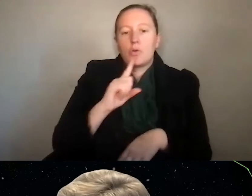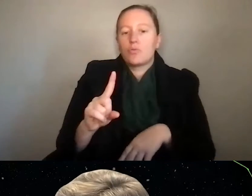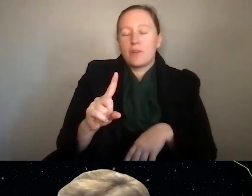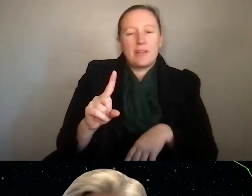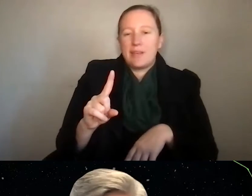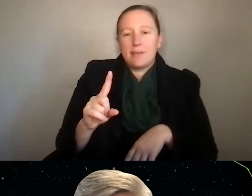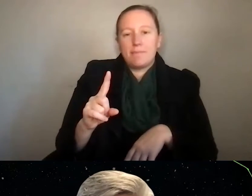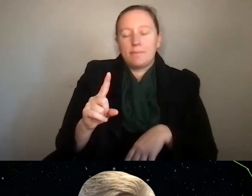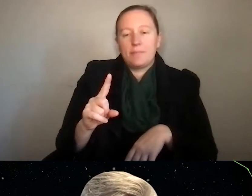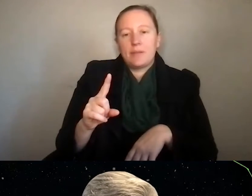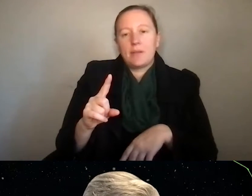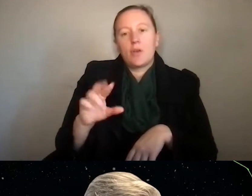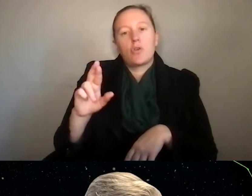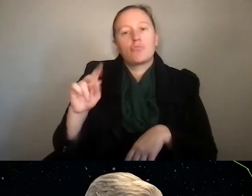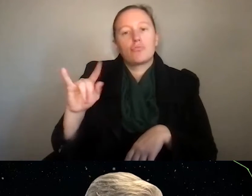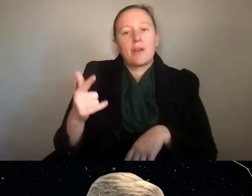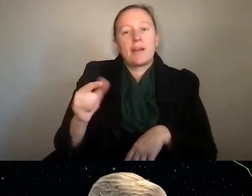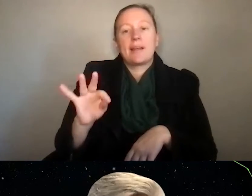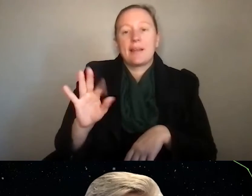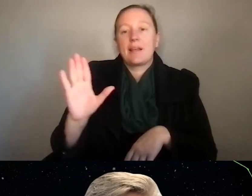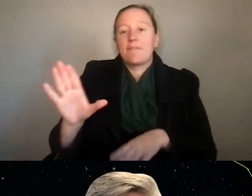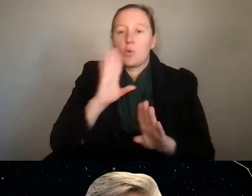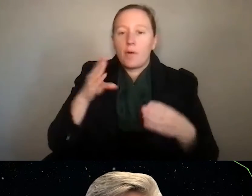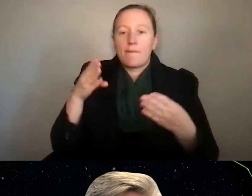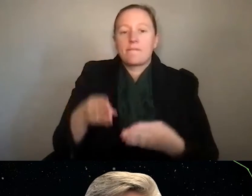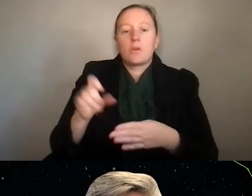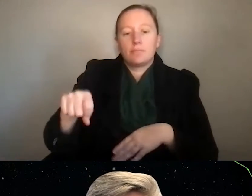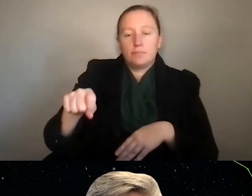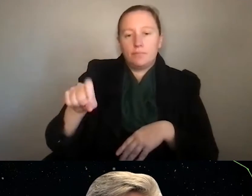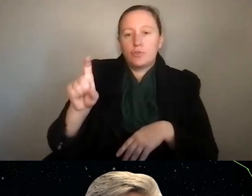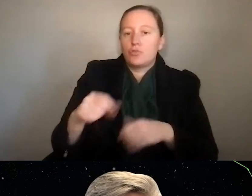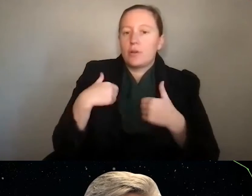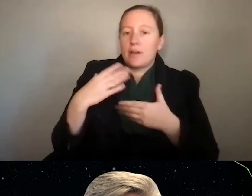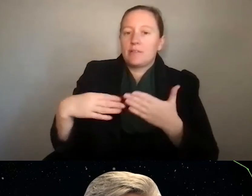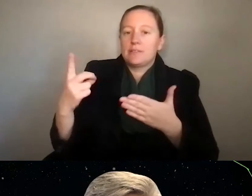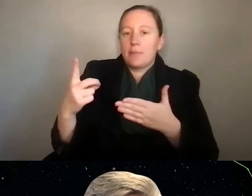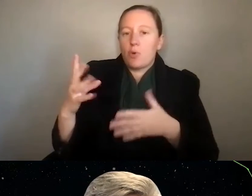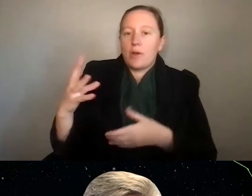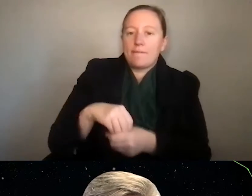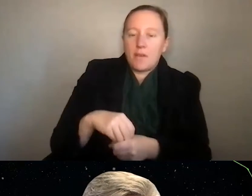Long story short, if that is your focus, you should have someone on there if they're not a Co-PI,